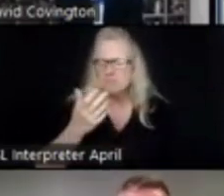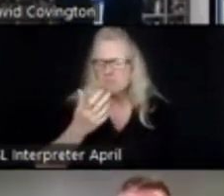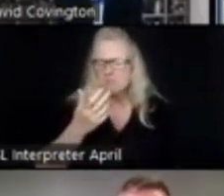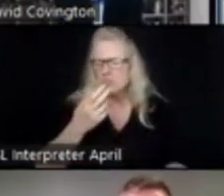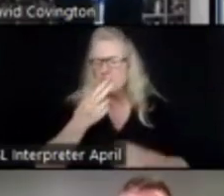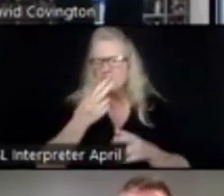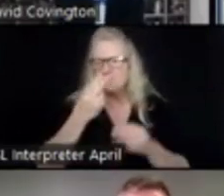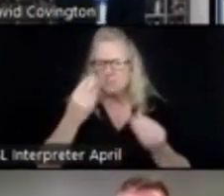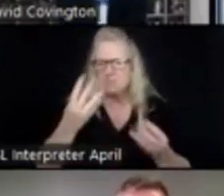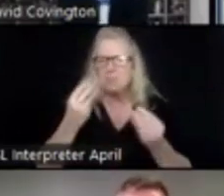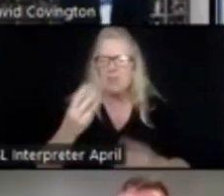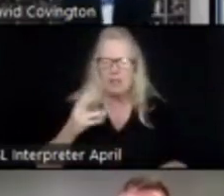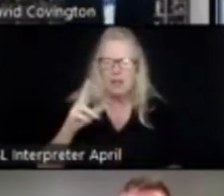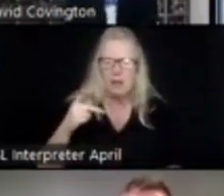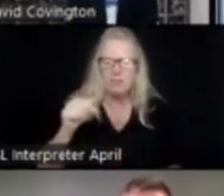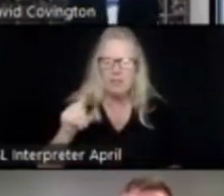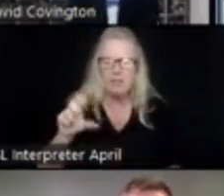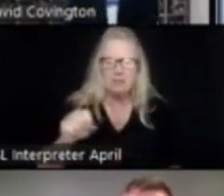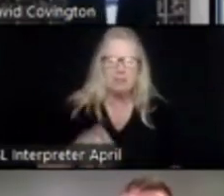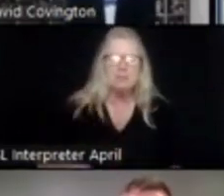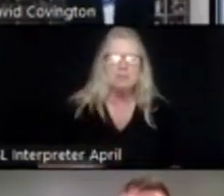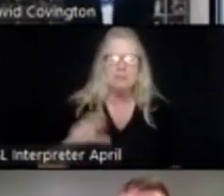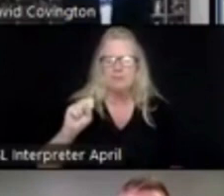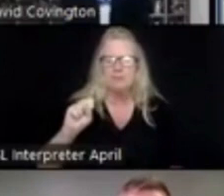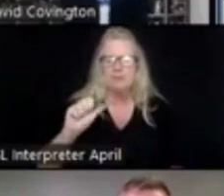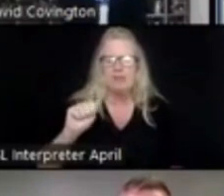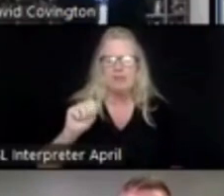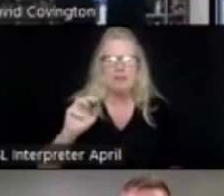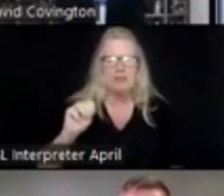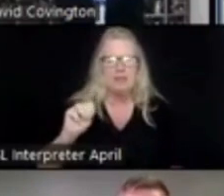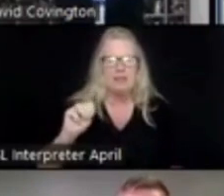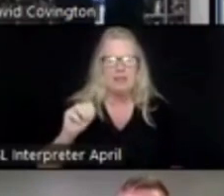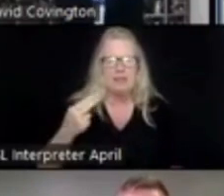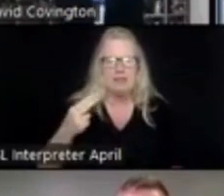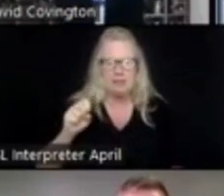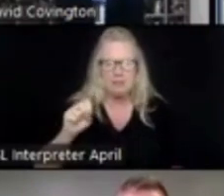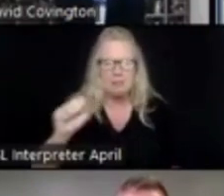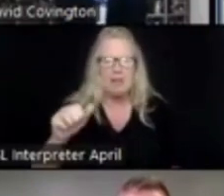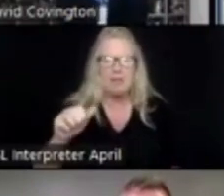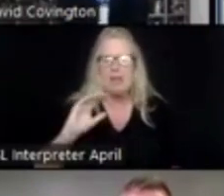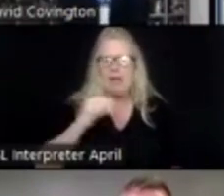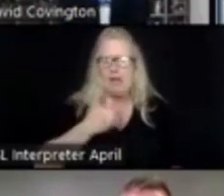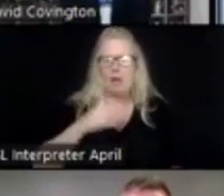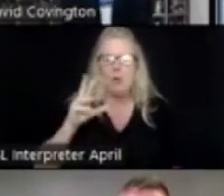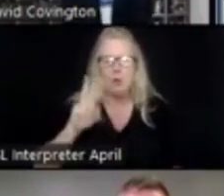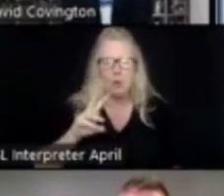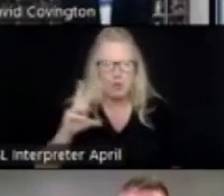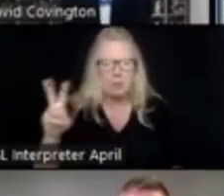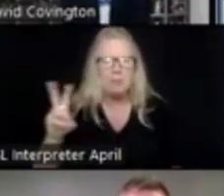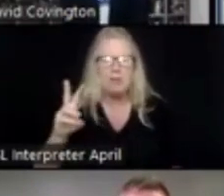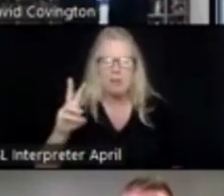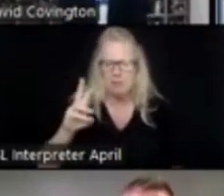SO IN ON YOU ARE SAMHSA.GOV WEB PAGE, THERE IS ADDITIONAL